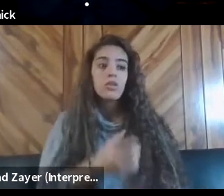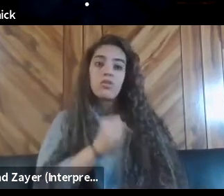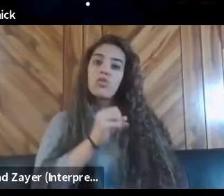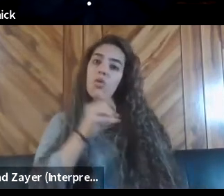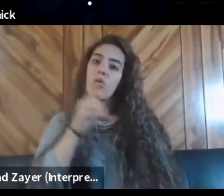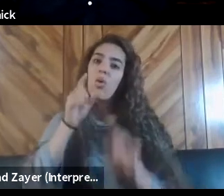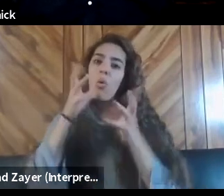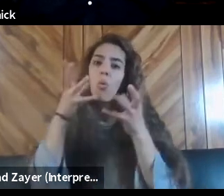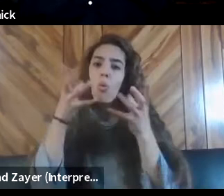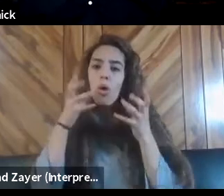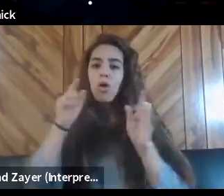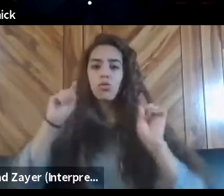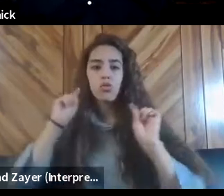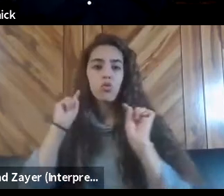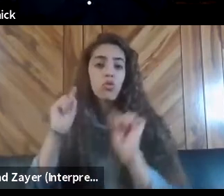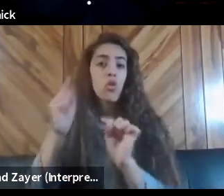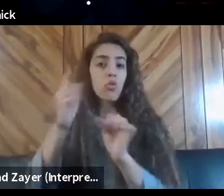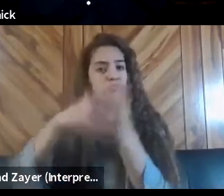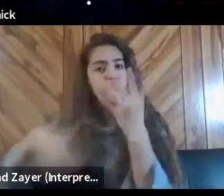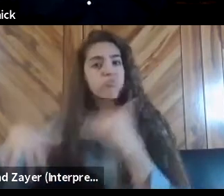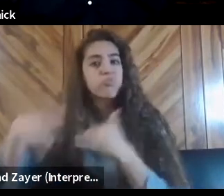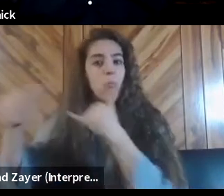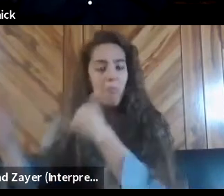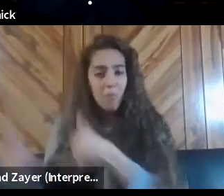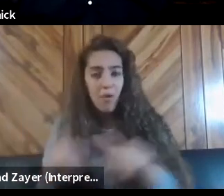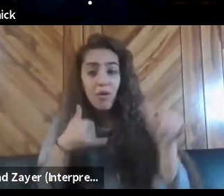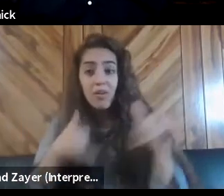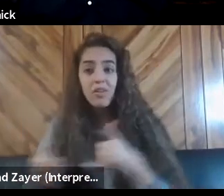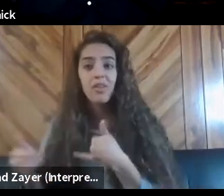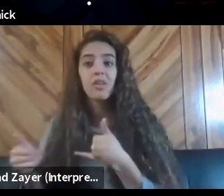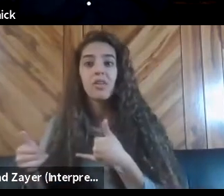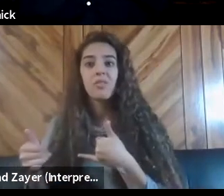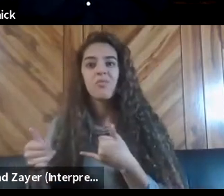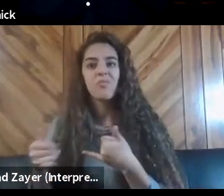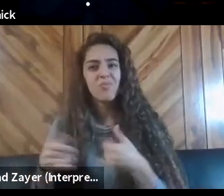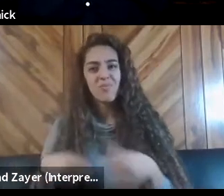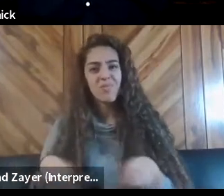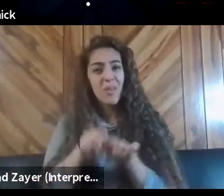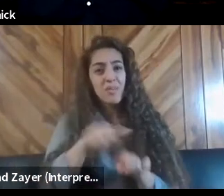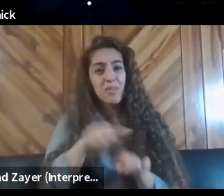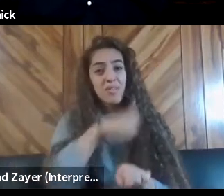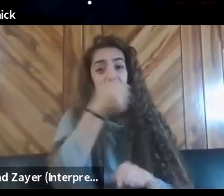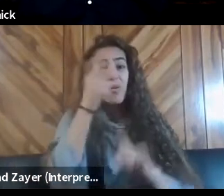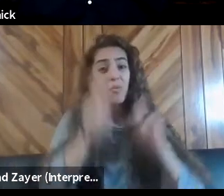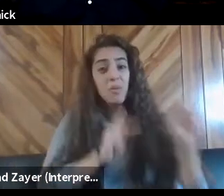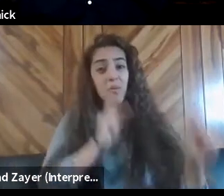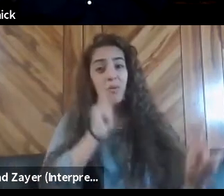and be at parties and stuff like everyone else. And they will